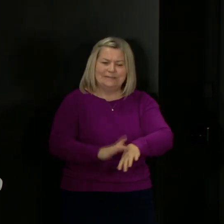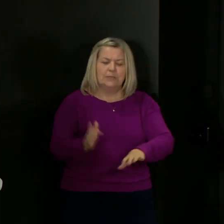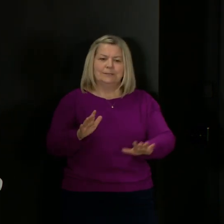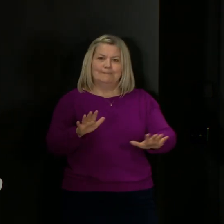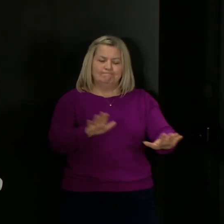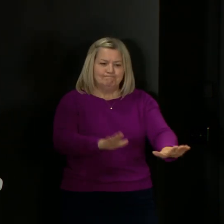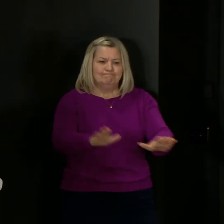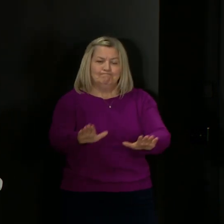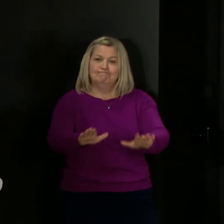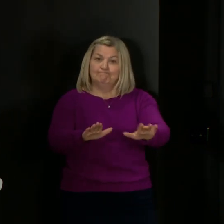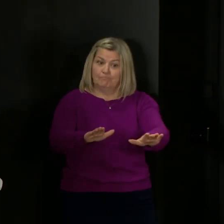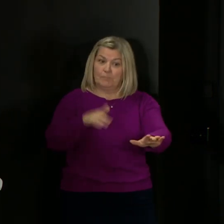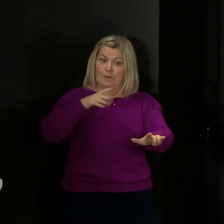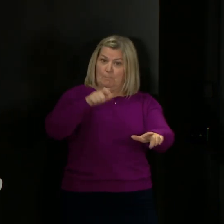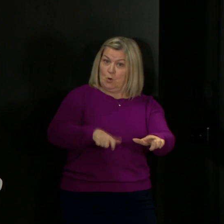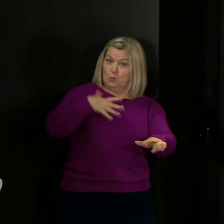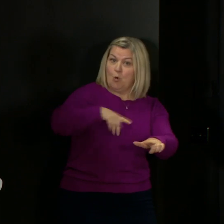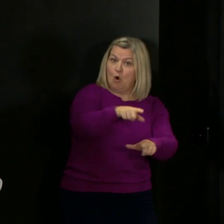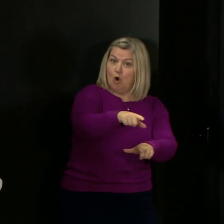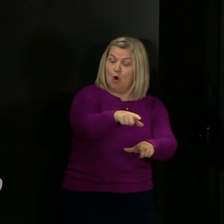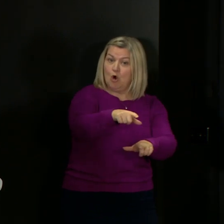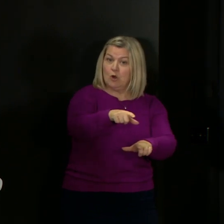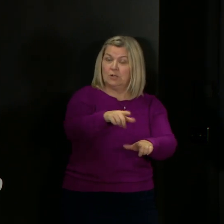only if the person wants this conversation and at a time that is right